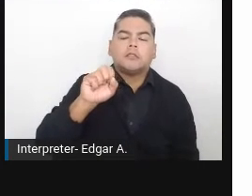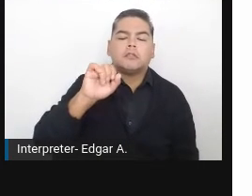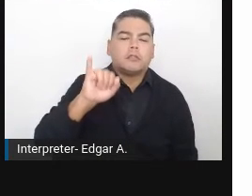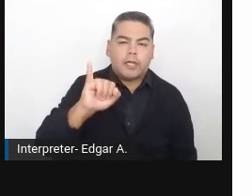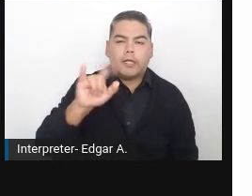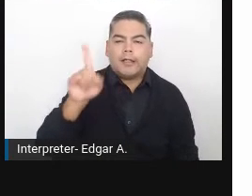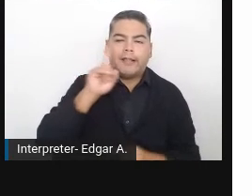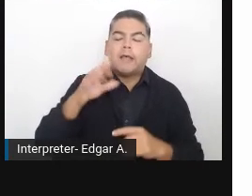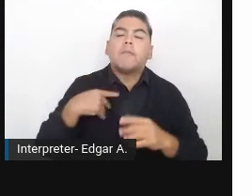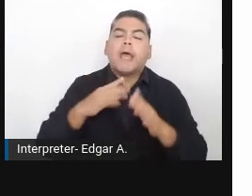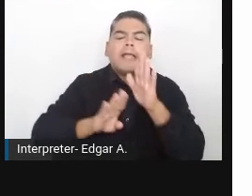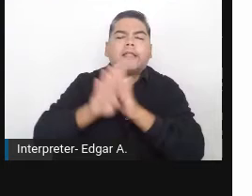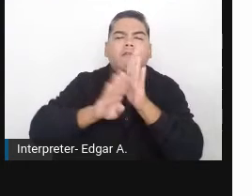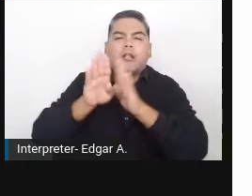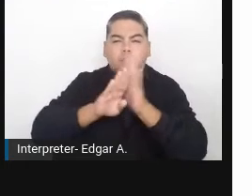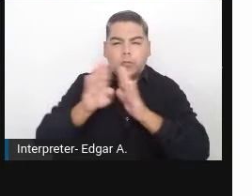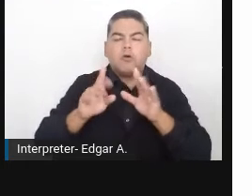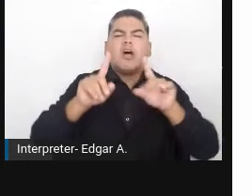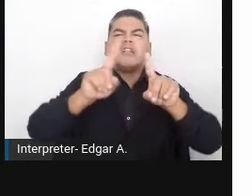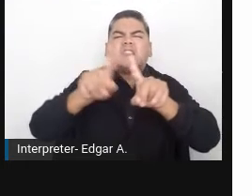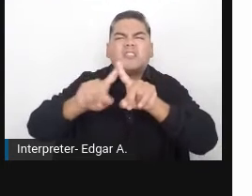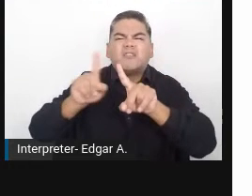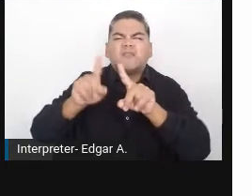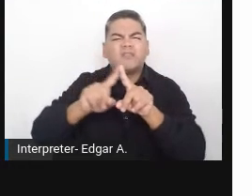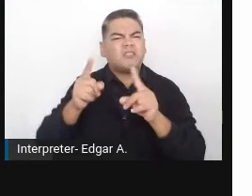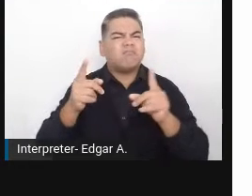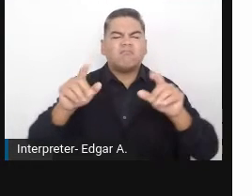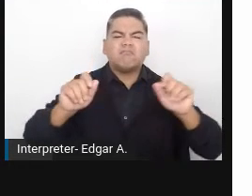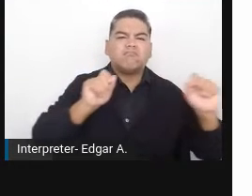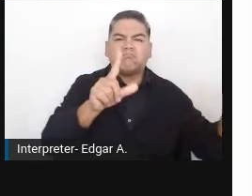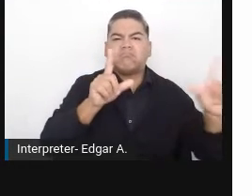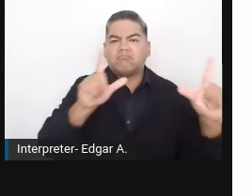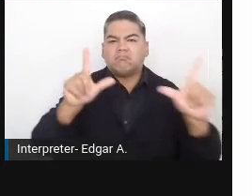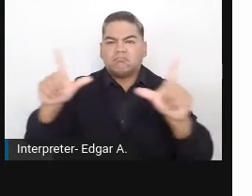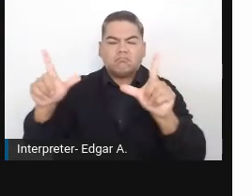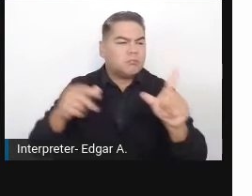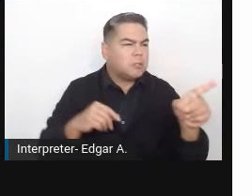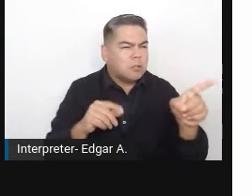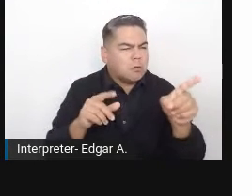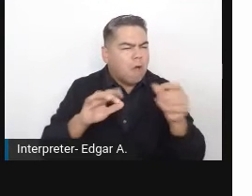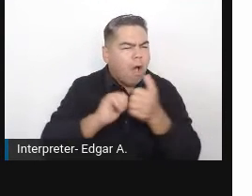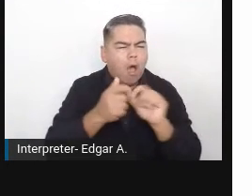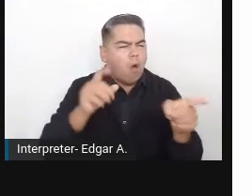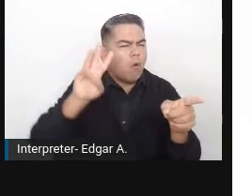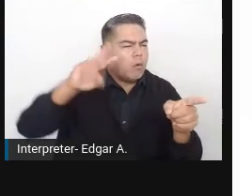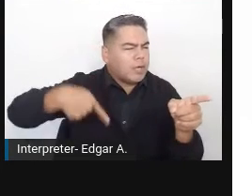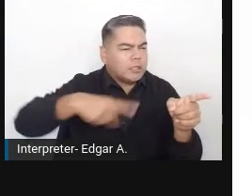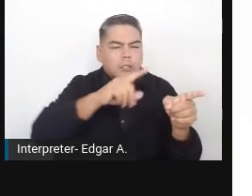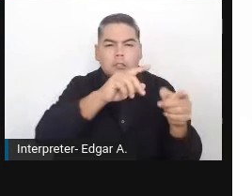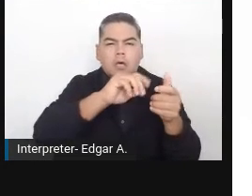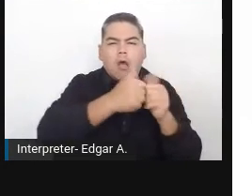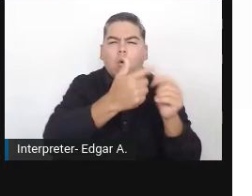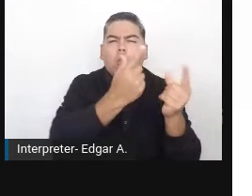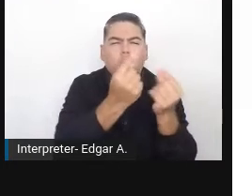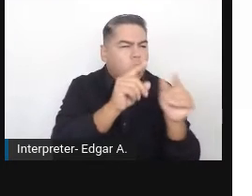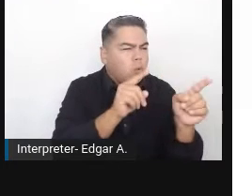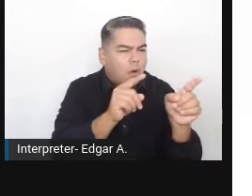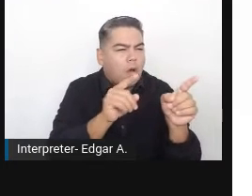to go from what they were doing to using the WordPress blog system. Of course, it makes sense to use the blog system